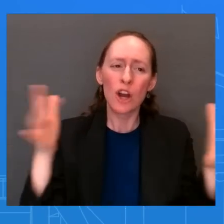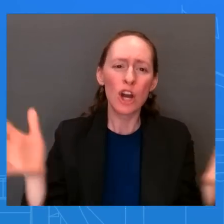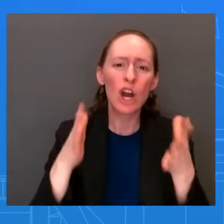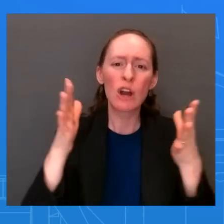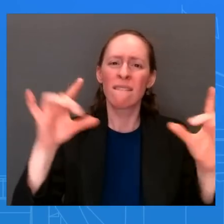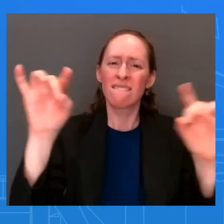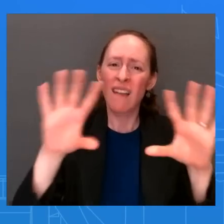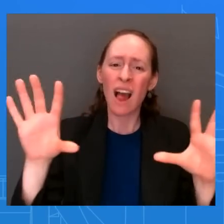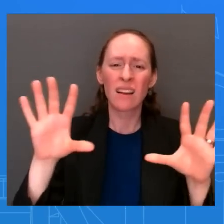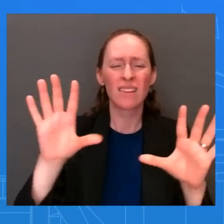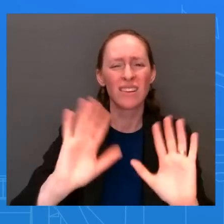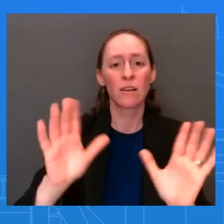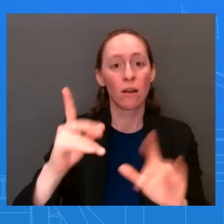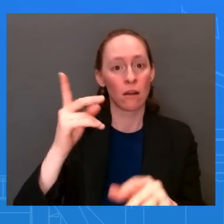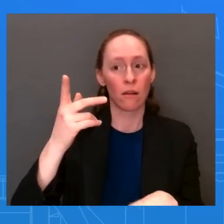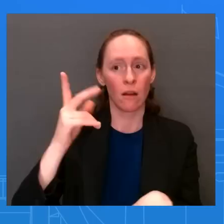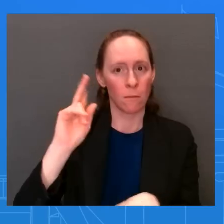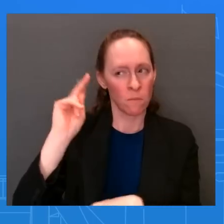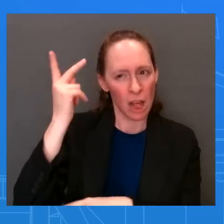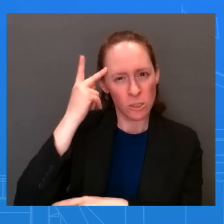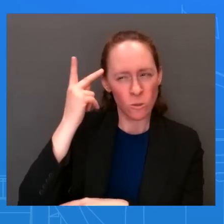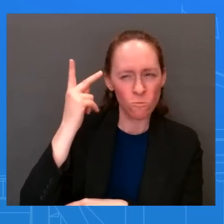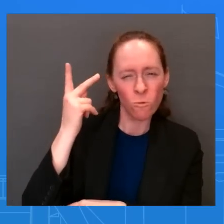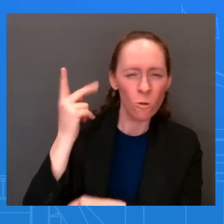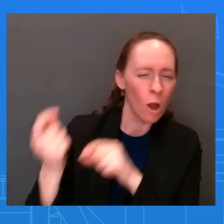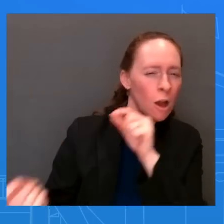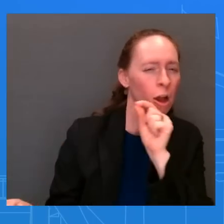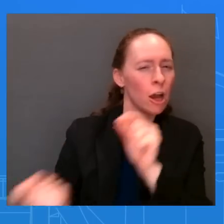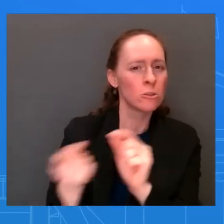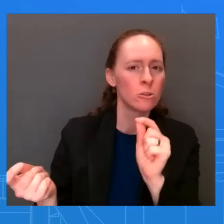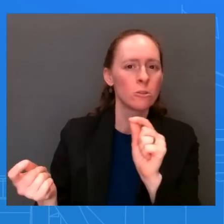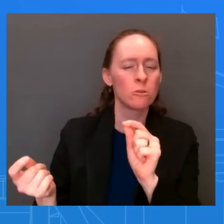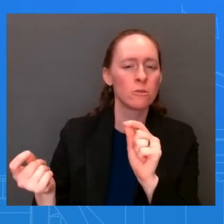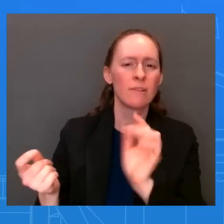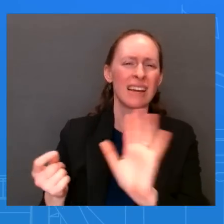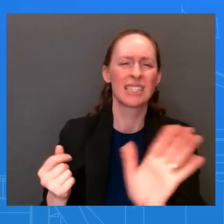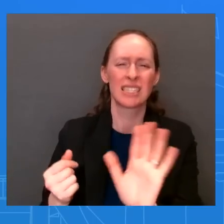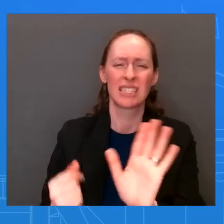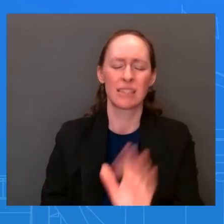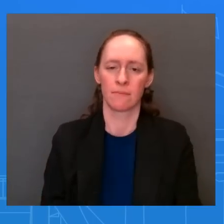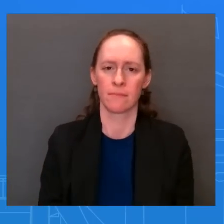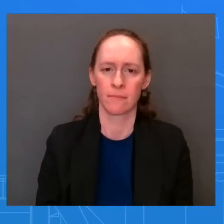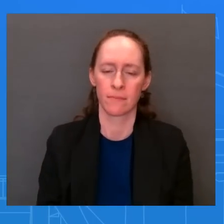that, particular -- that, particularly as we've seen an increase in violent rhetoric and political violence,